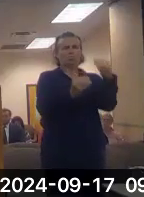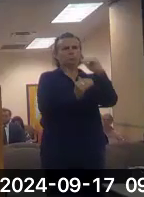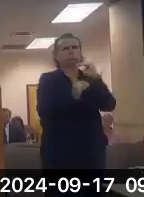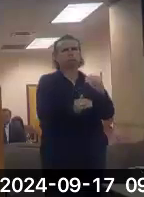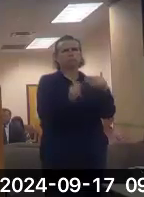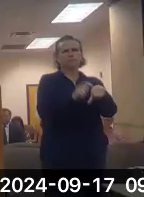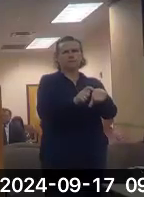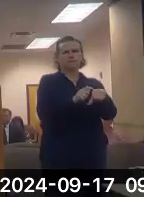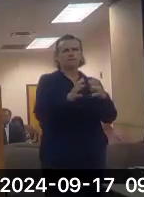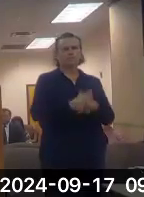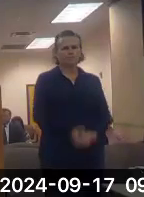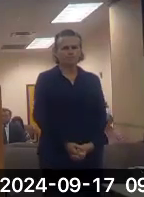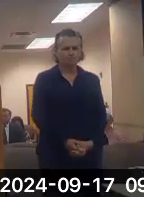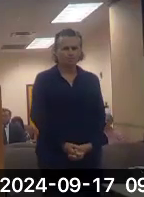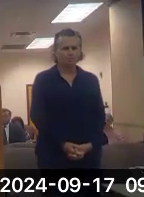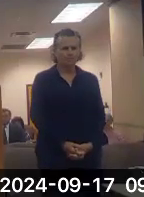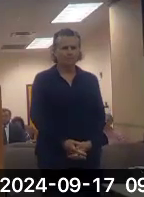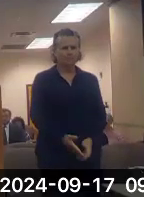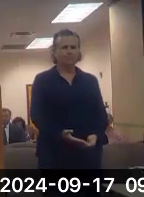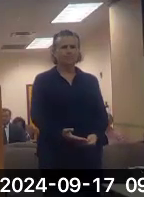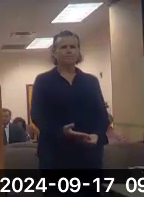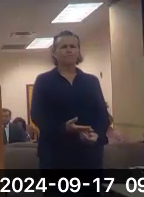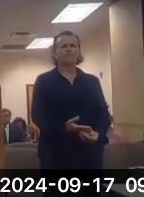Reginald Parson: you know, operations. During this period of time